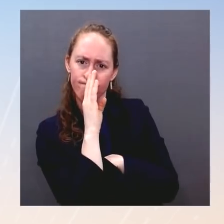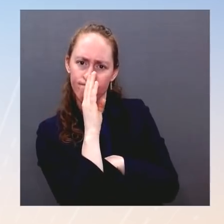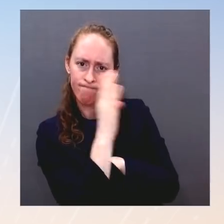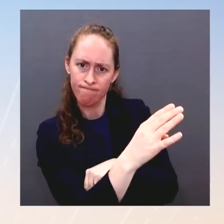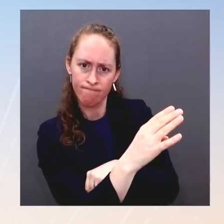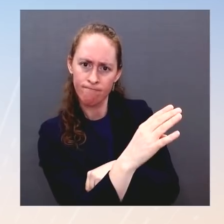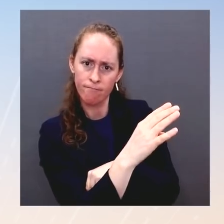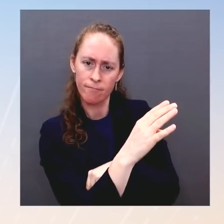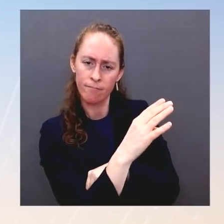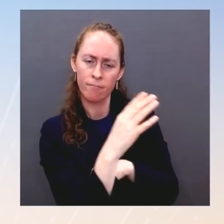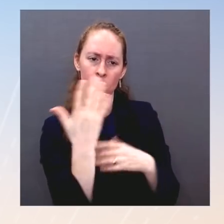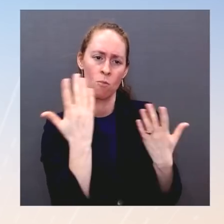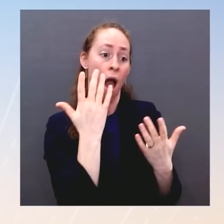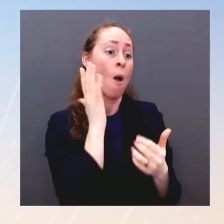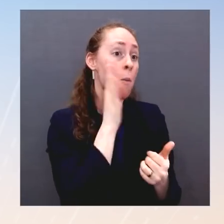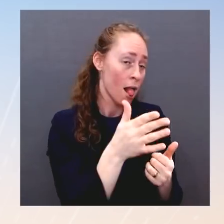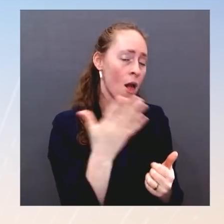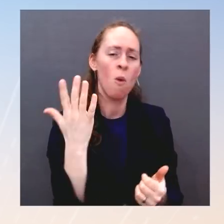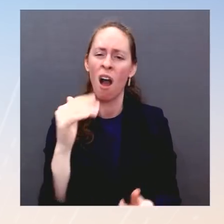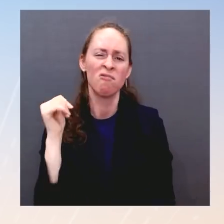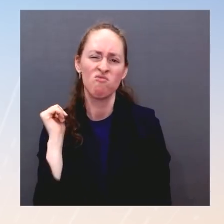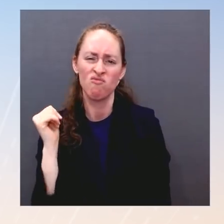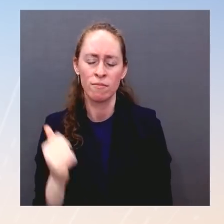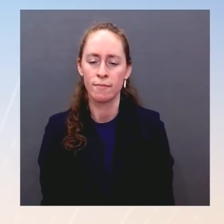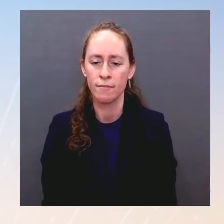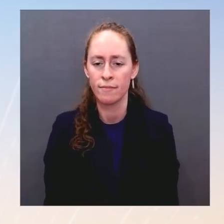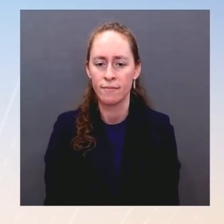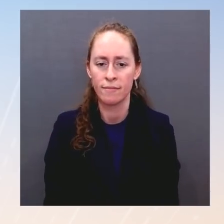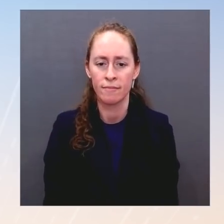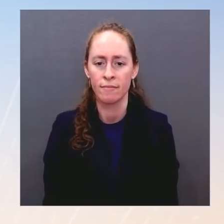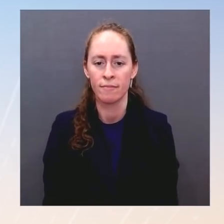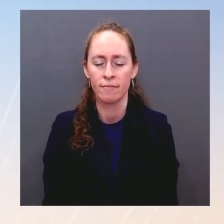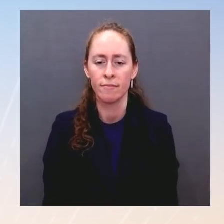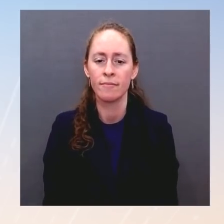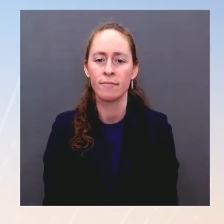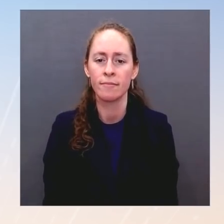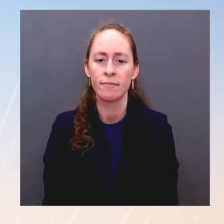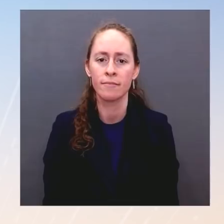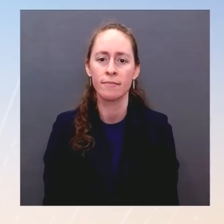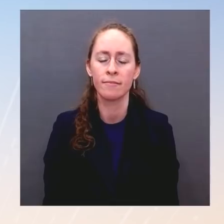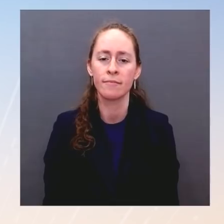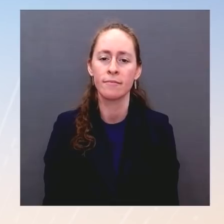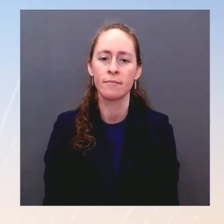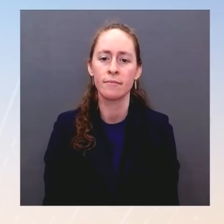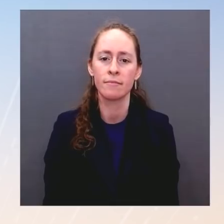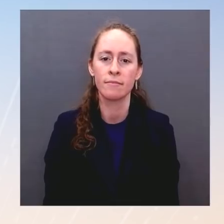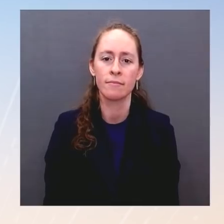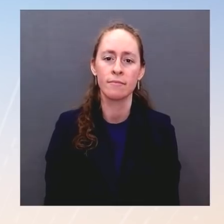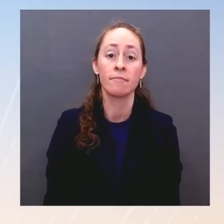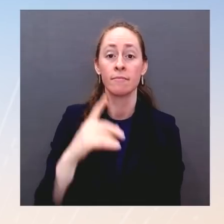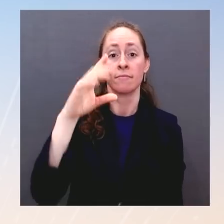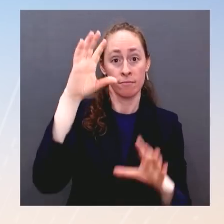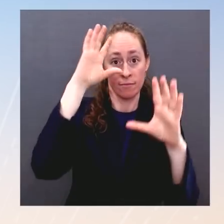reaction to President Zelenskyy, today, in a video address, saying that Ukraine has, quote, "been left alone to defend itself against Russia"?